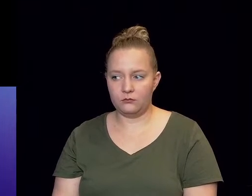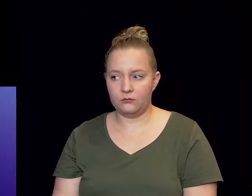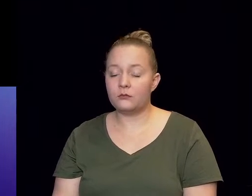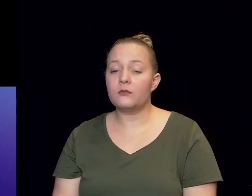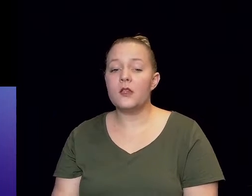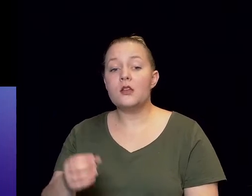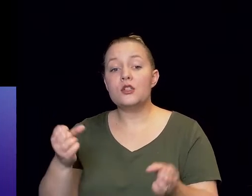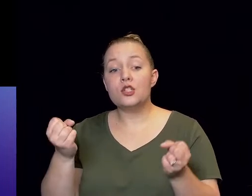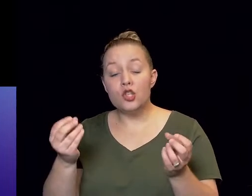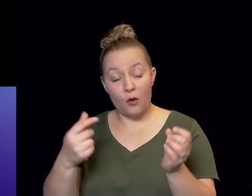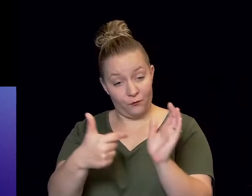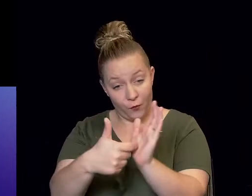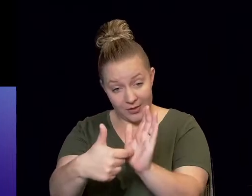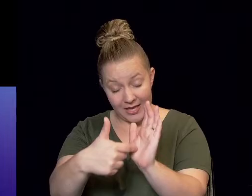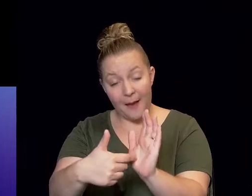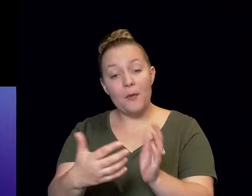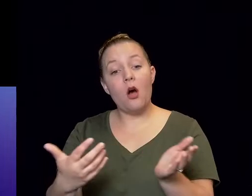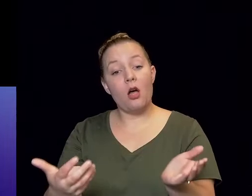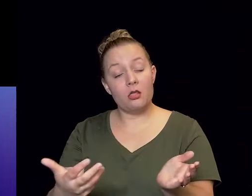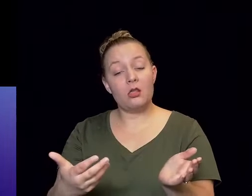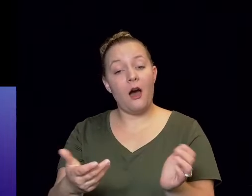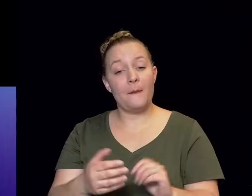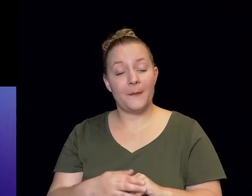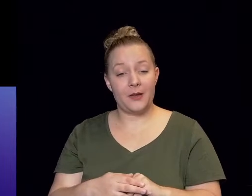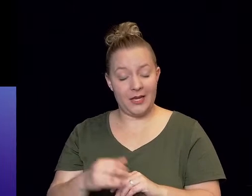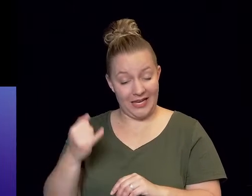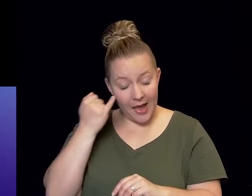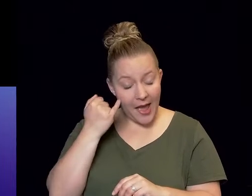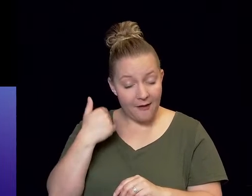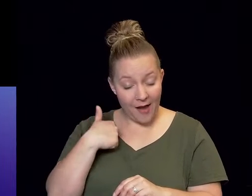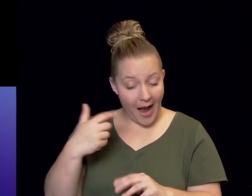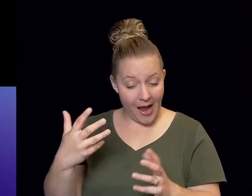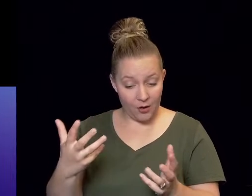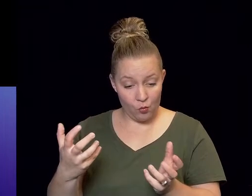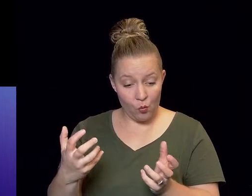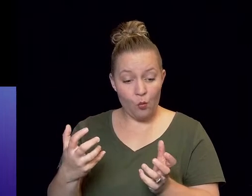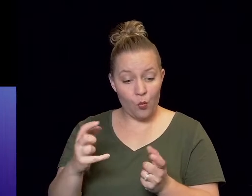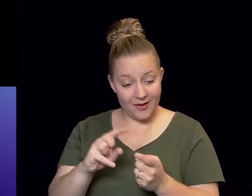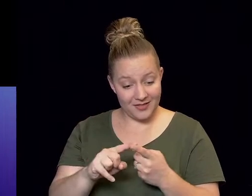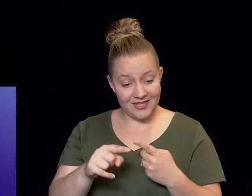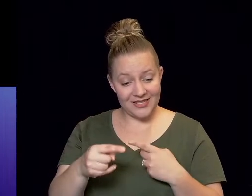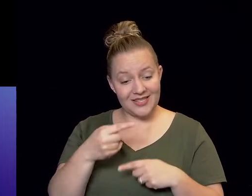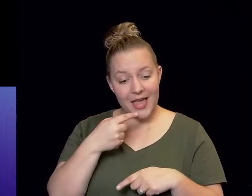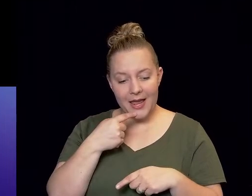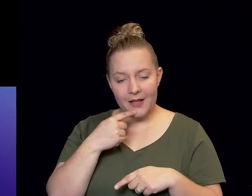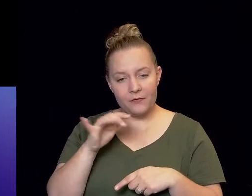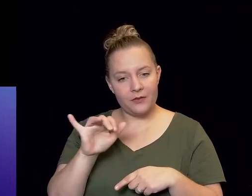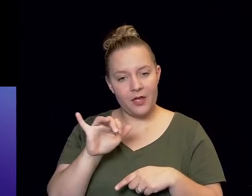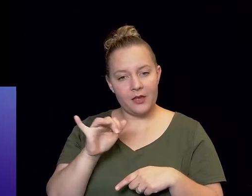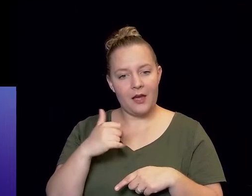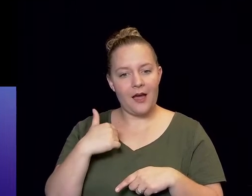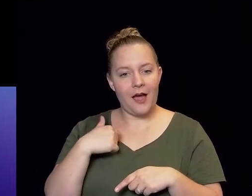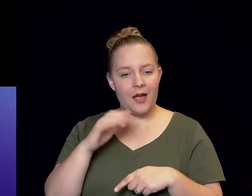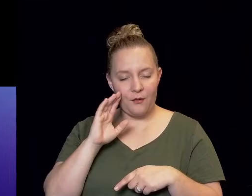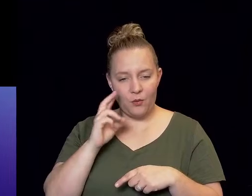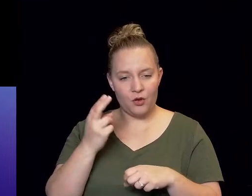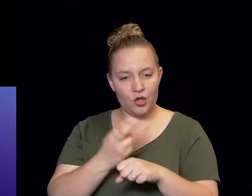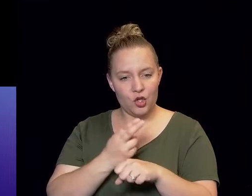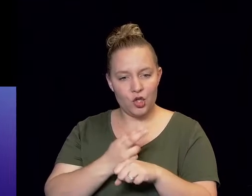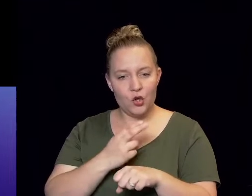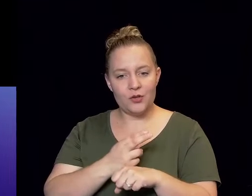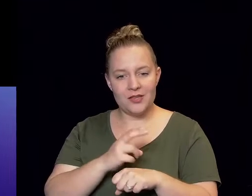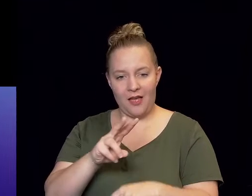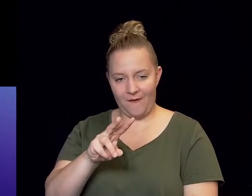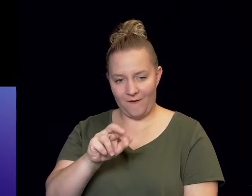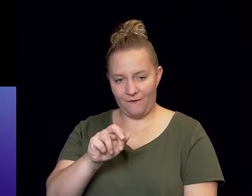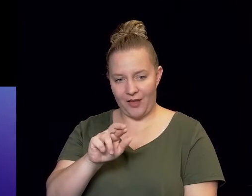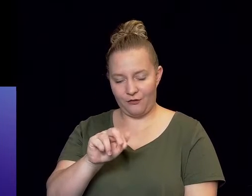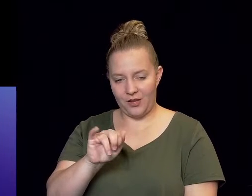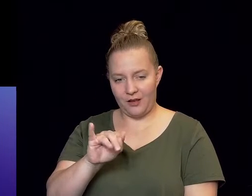So for example, if I want to say like I want to use the variable x, we can just say that this